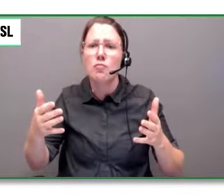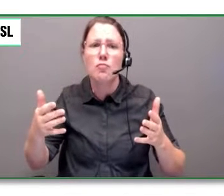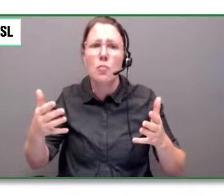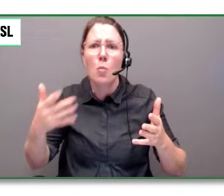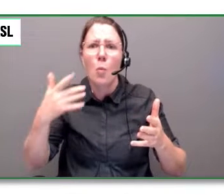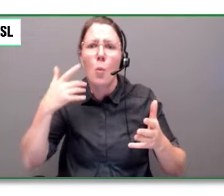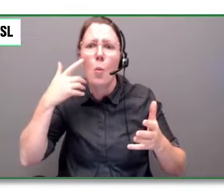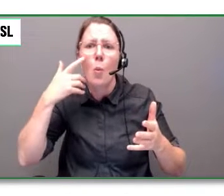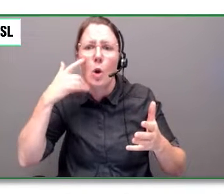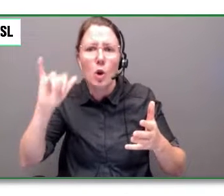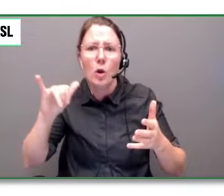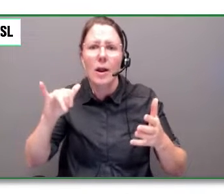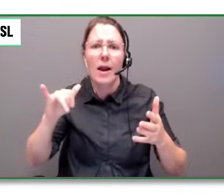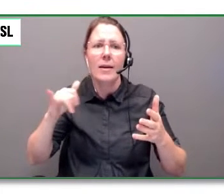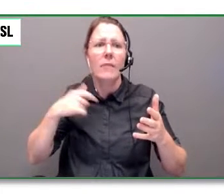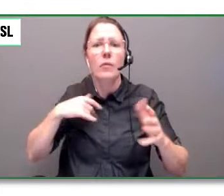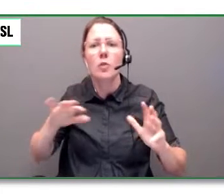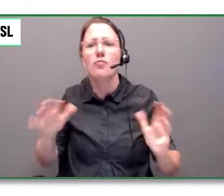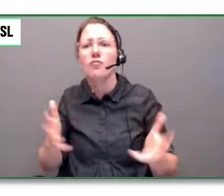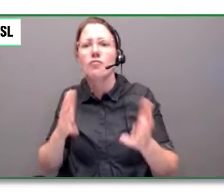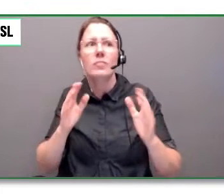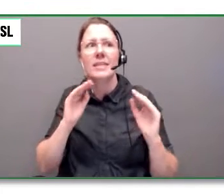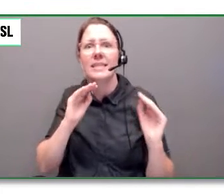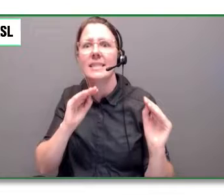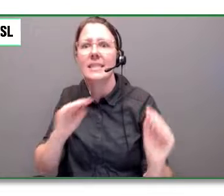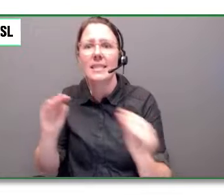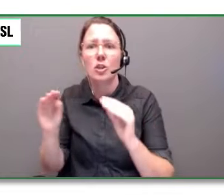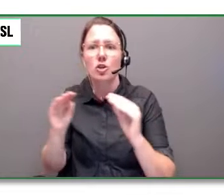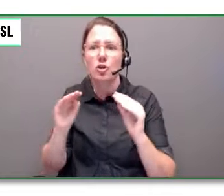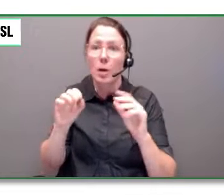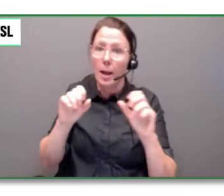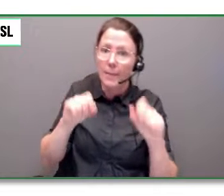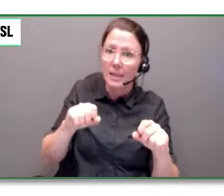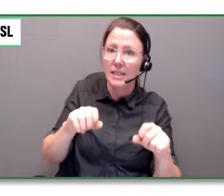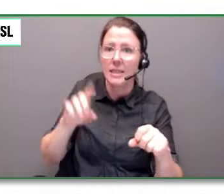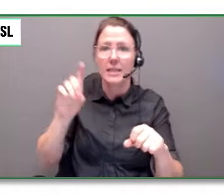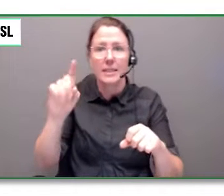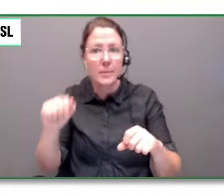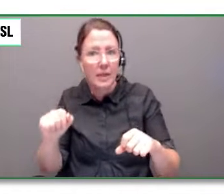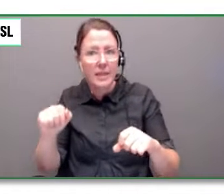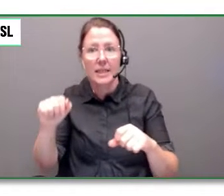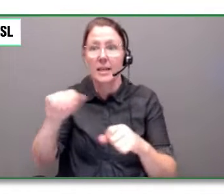disability, ableism into nature writing and environmental